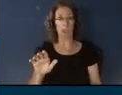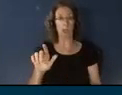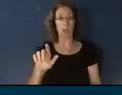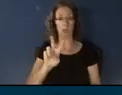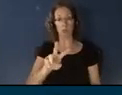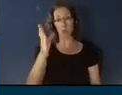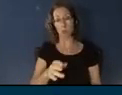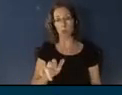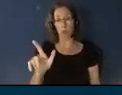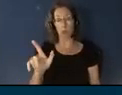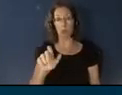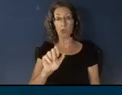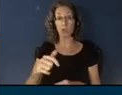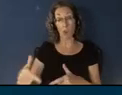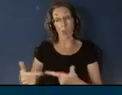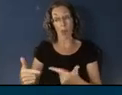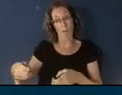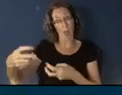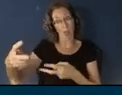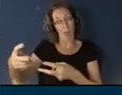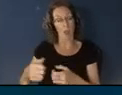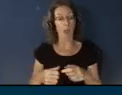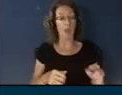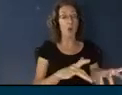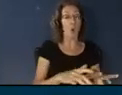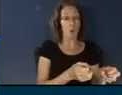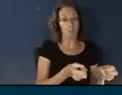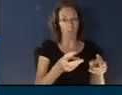to upload your slides there, if you're doing a recorded you have to upload your sites there.